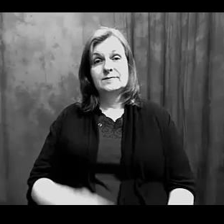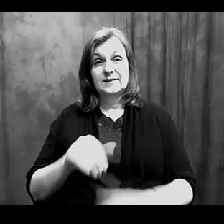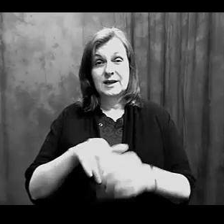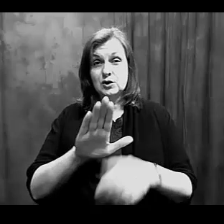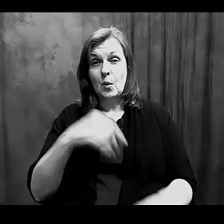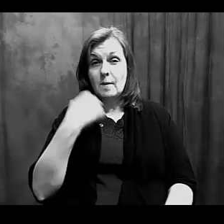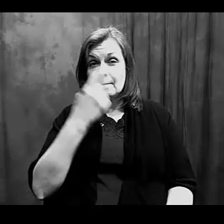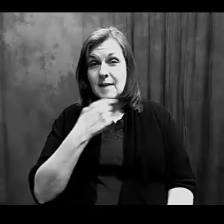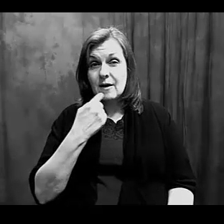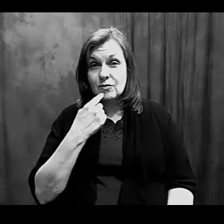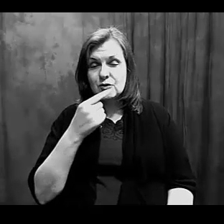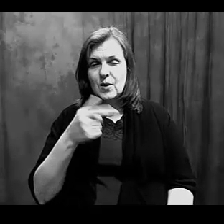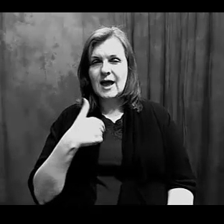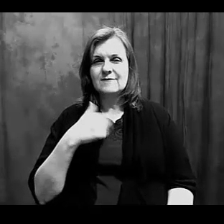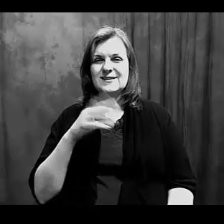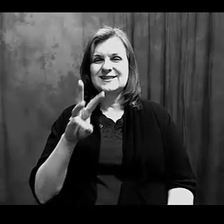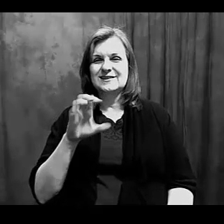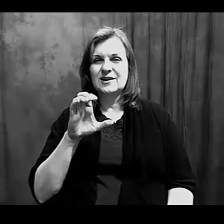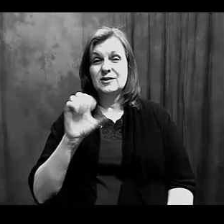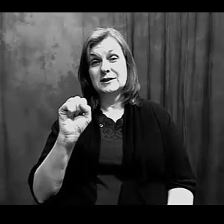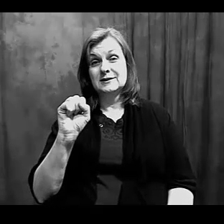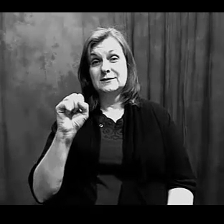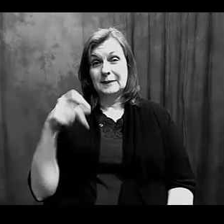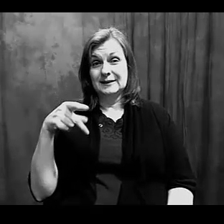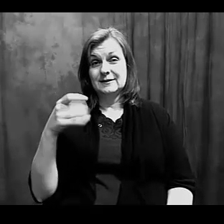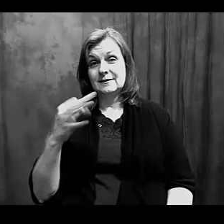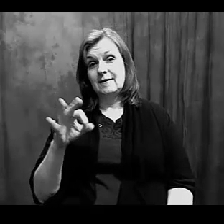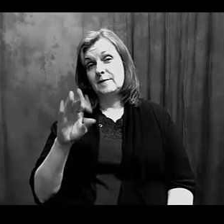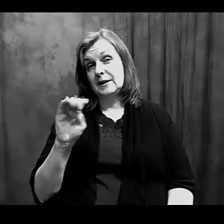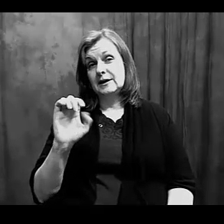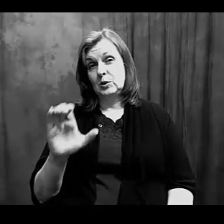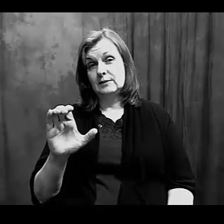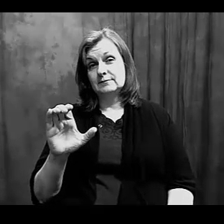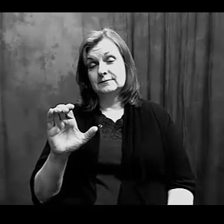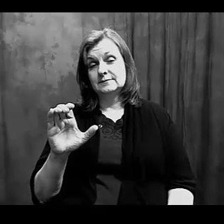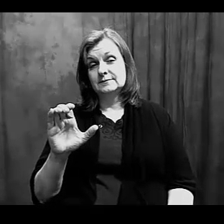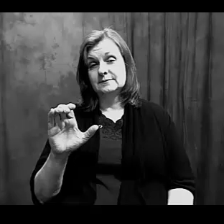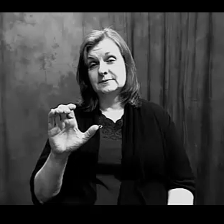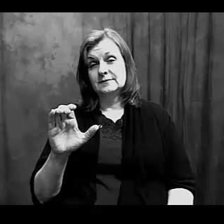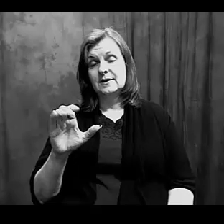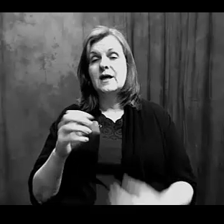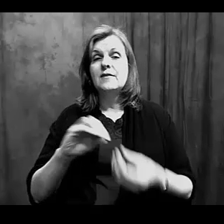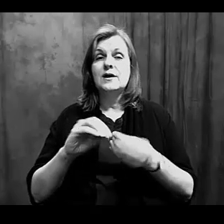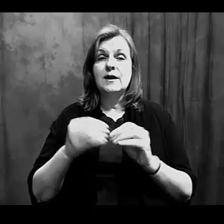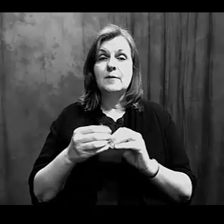as far as you in your mouth alone you have about 600 species of bacteria